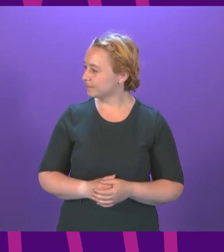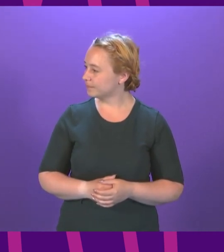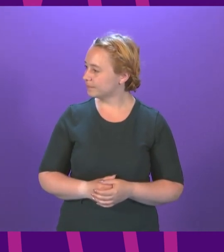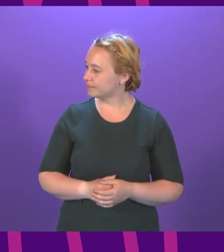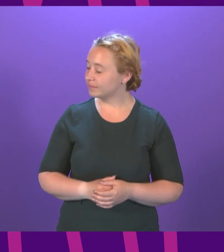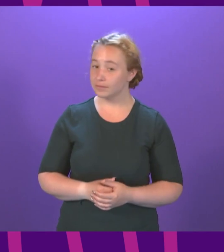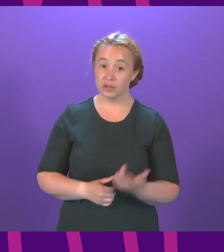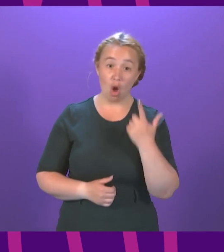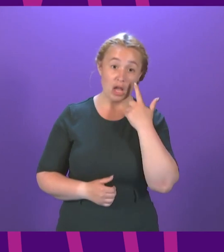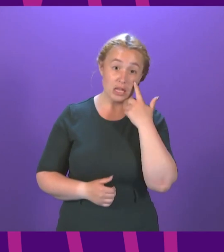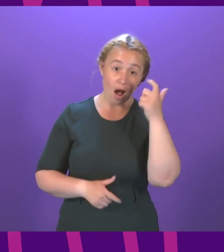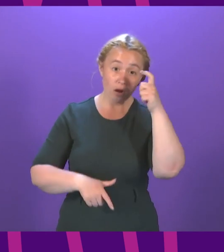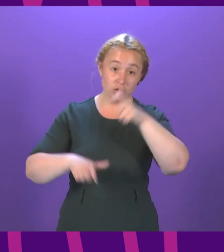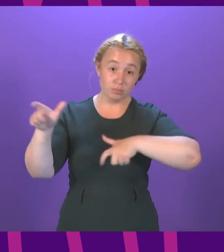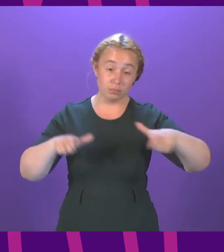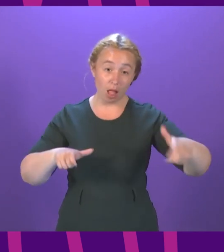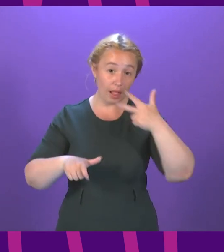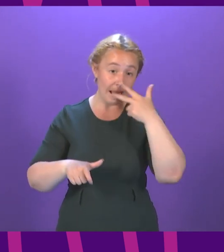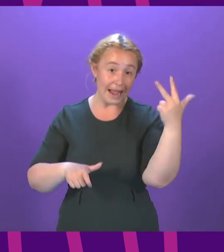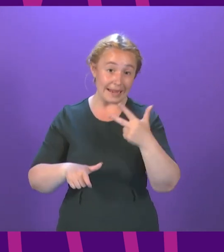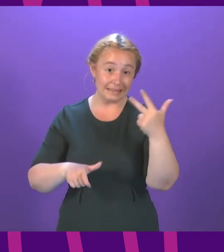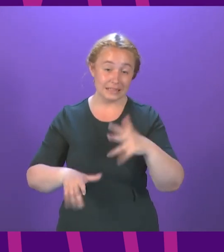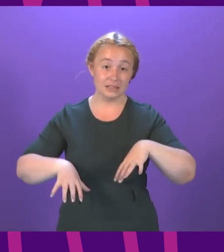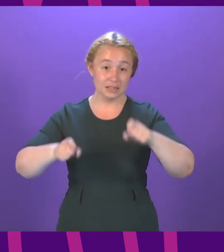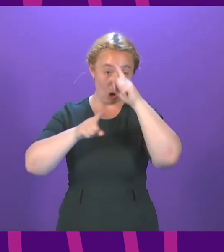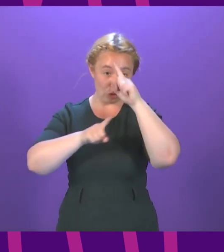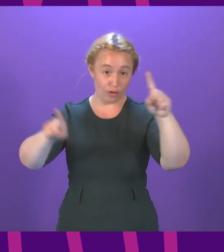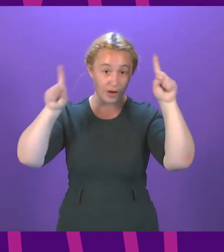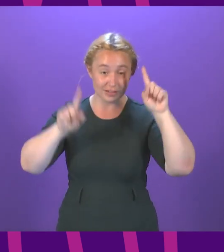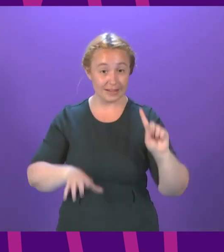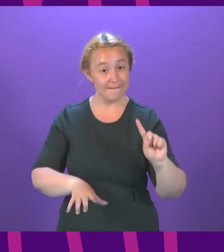Young Scots who are 18 years old and starting university for the first time would need to